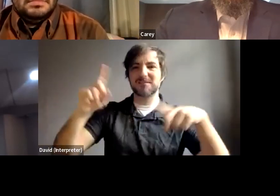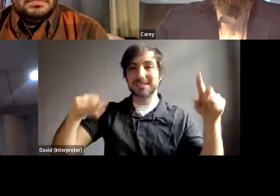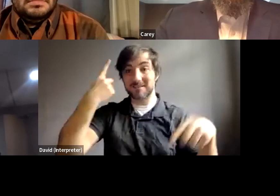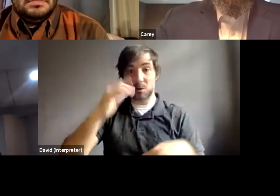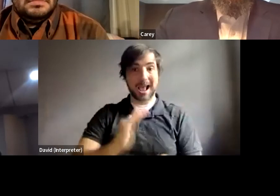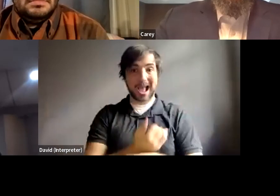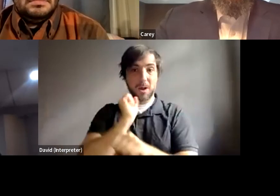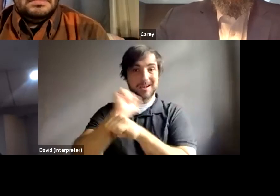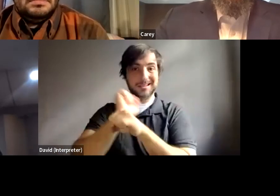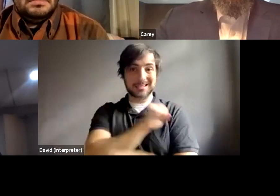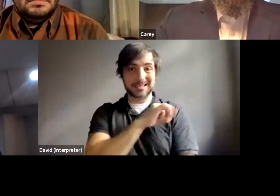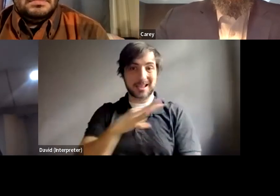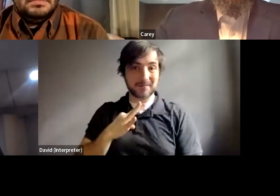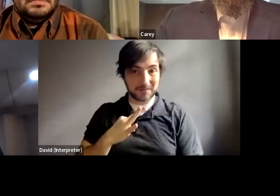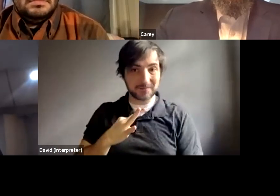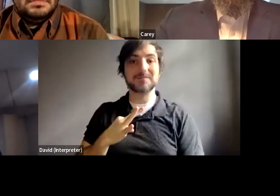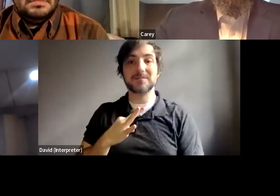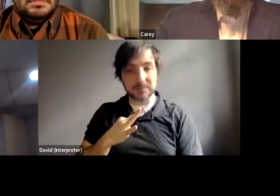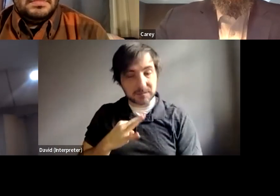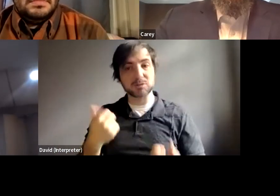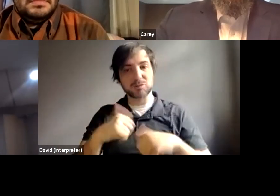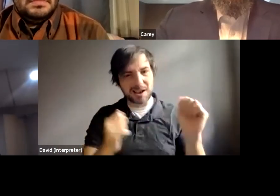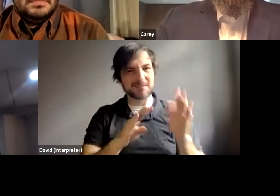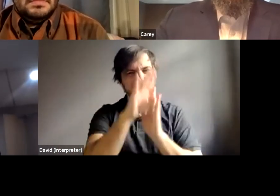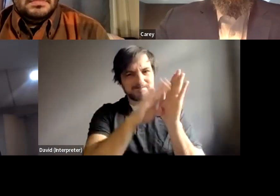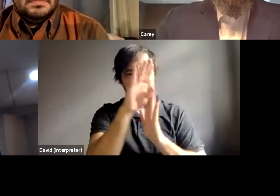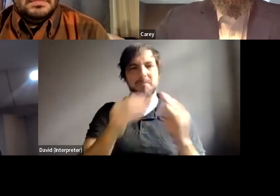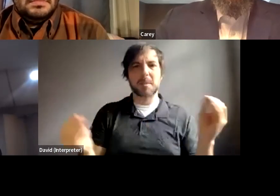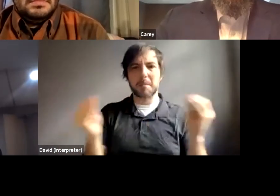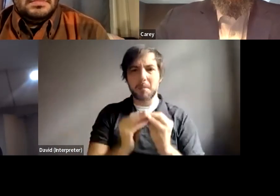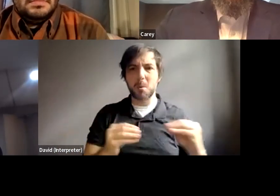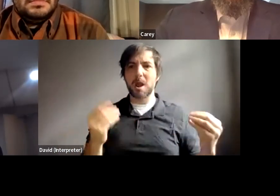with specific targeted programs to help our workforce become diverse partnering